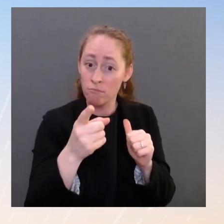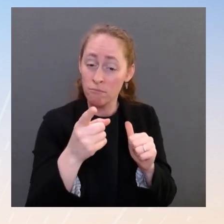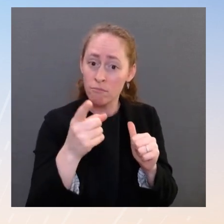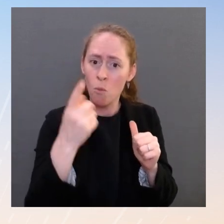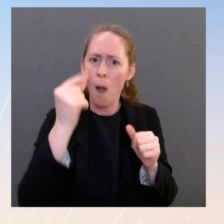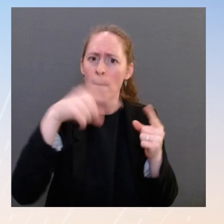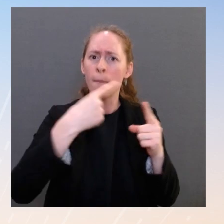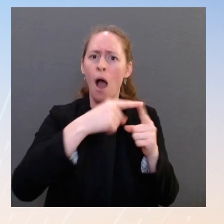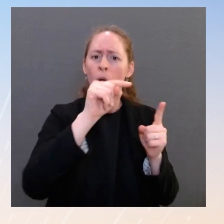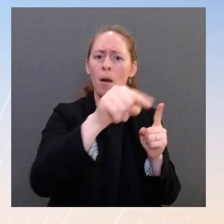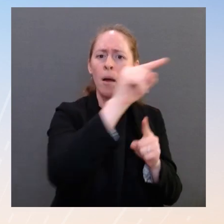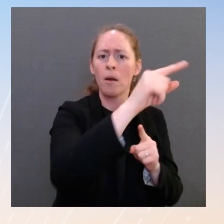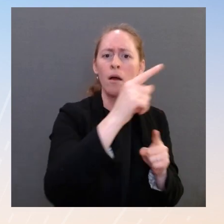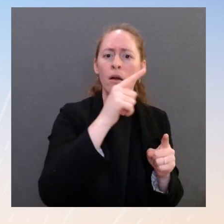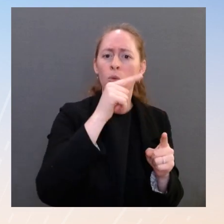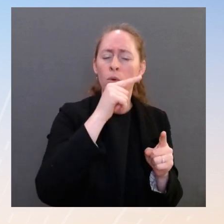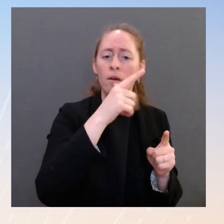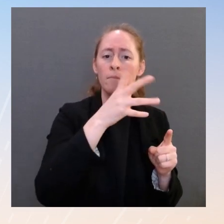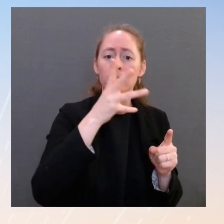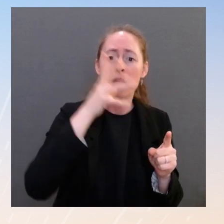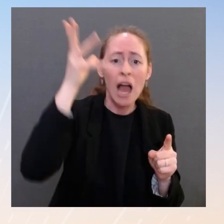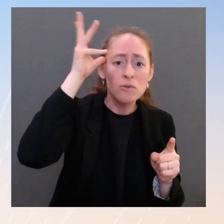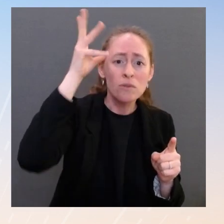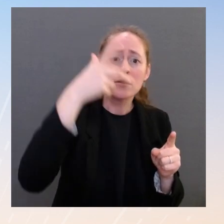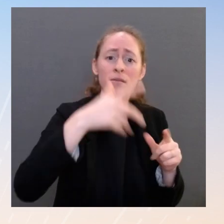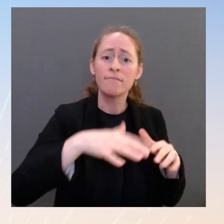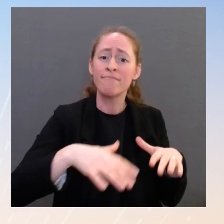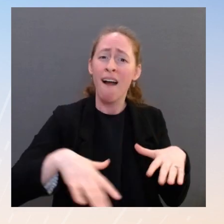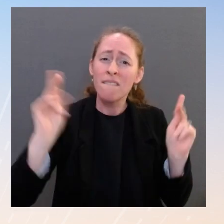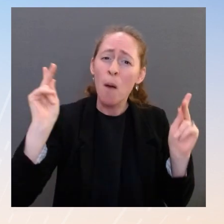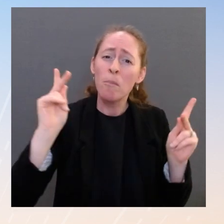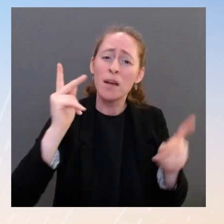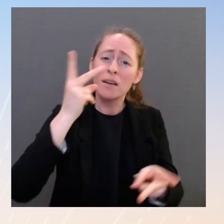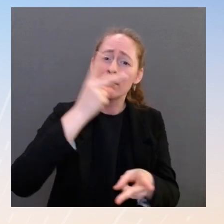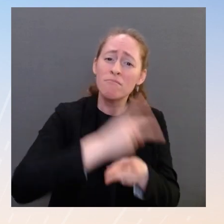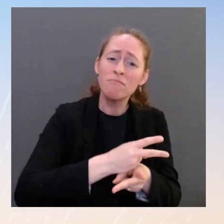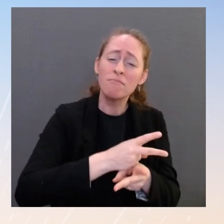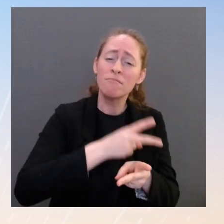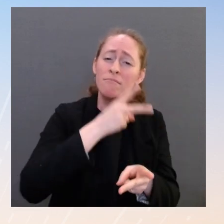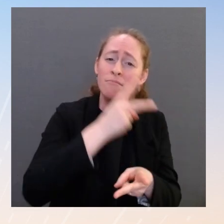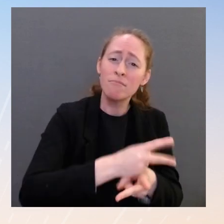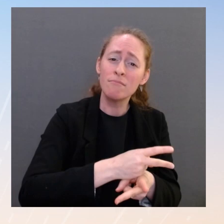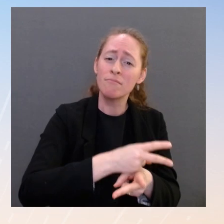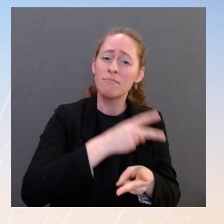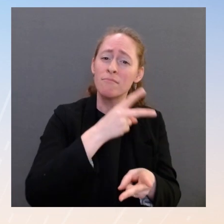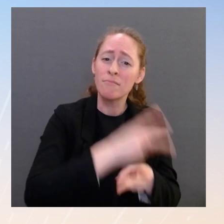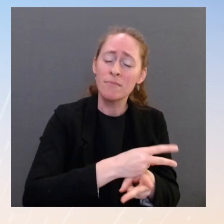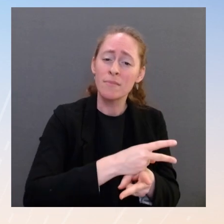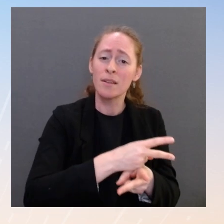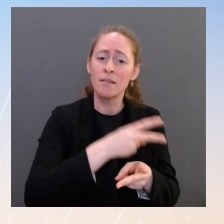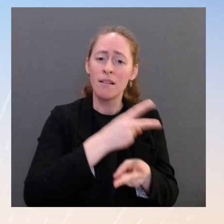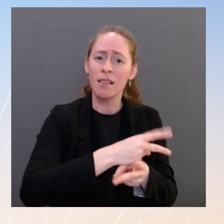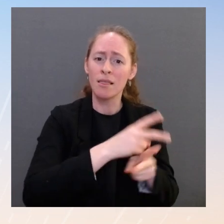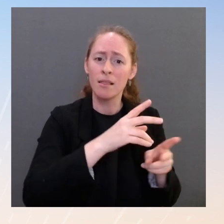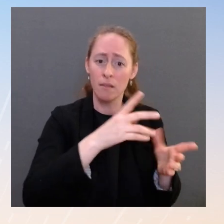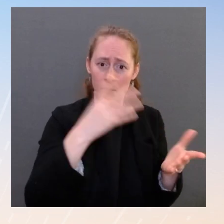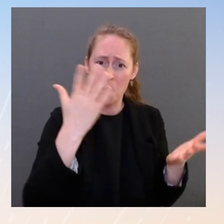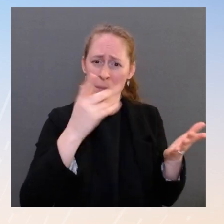so that they wouldn't have to take out such massive loans? Is he looking at including them in relief retroactively? How would they be made whole if there was